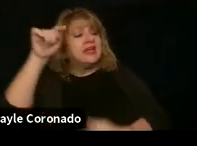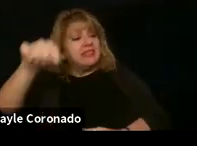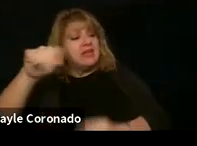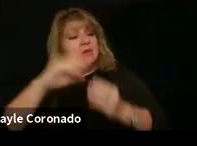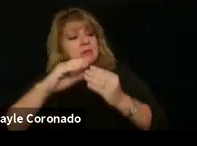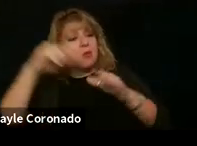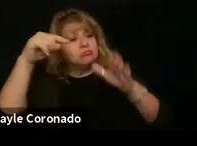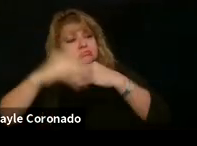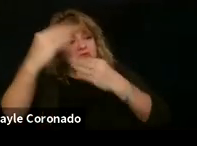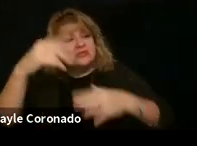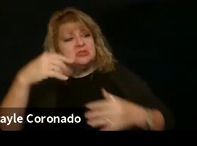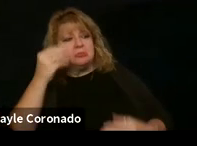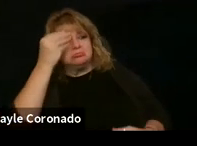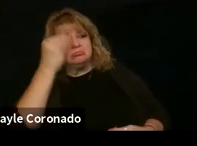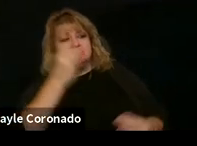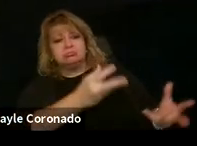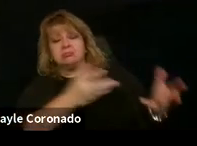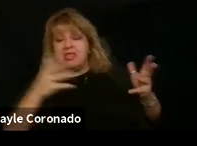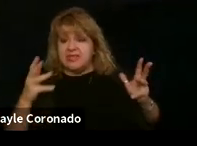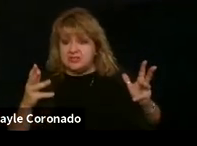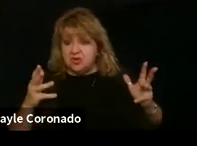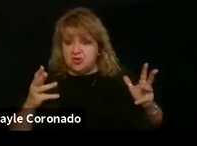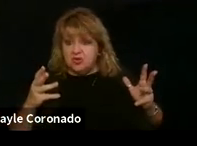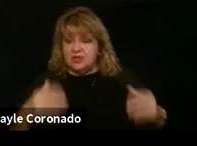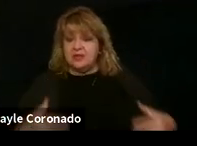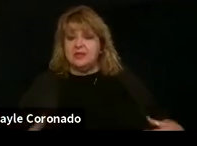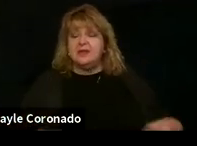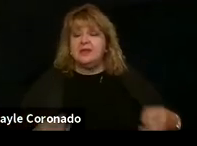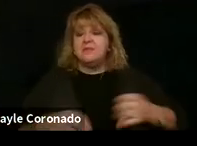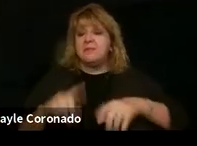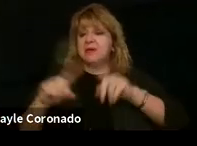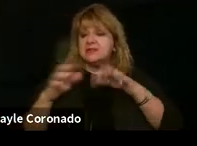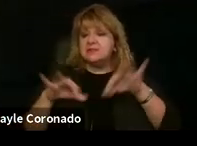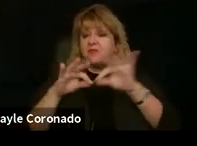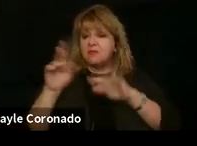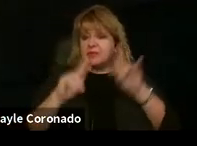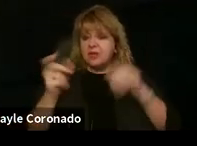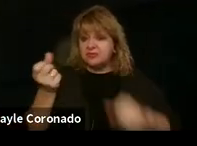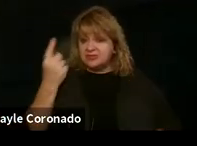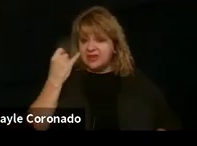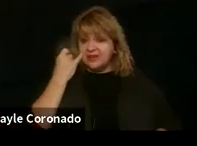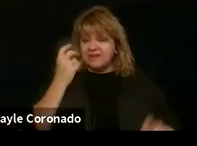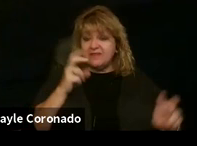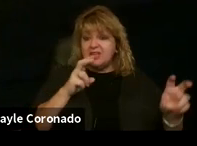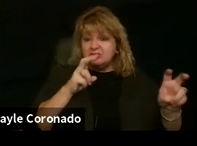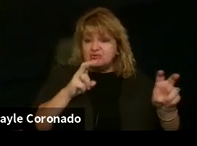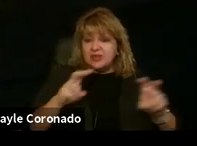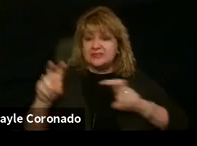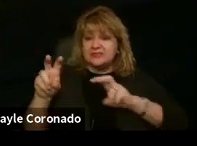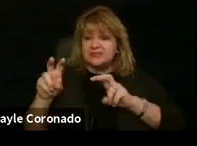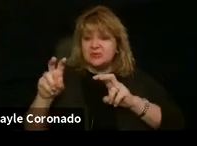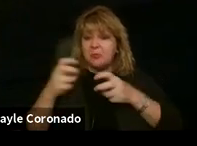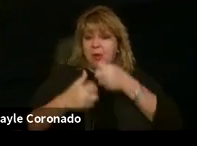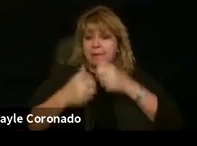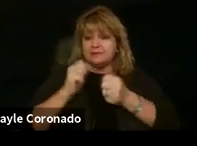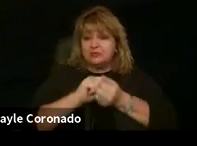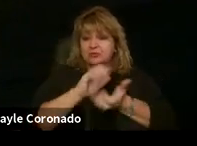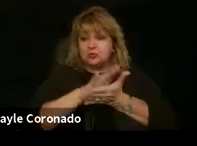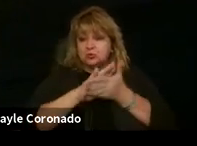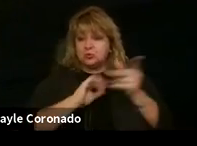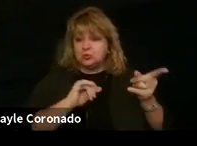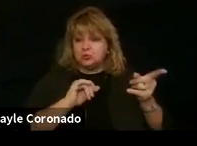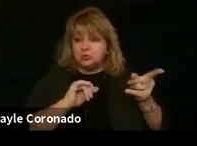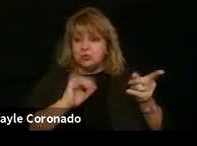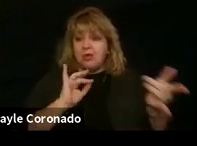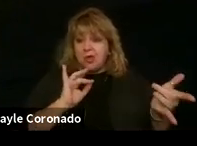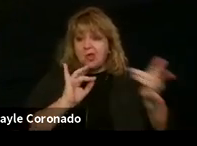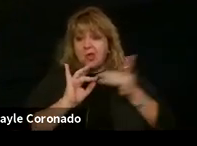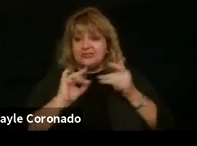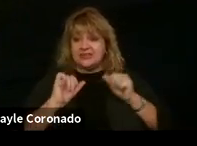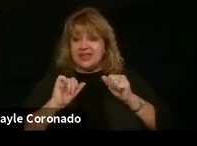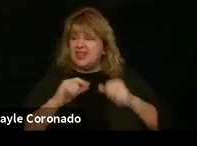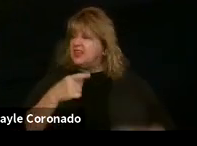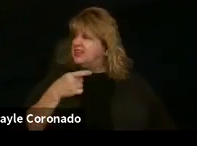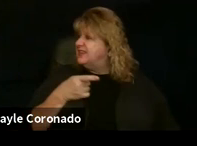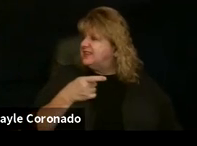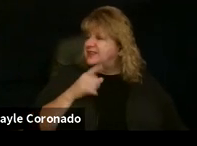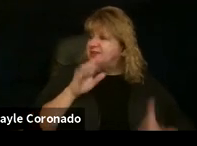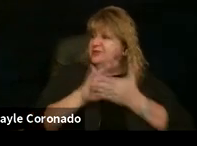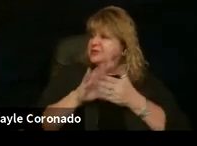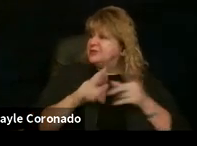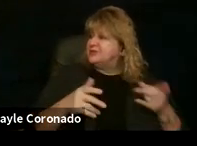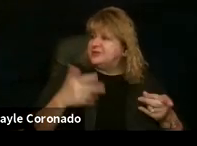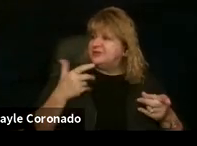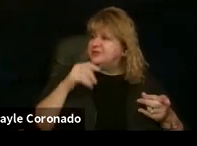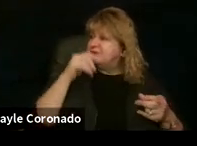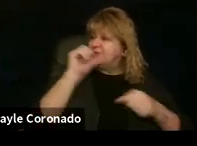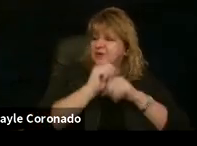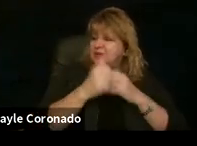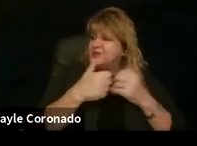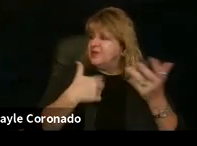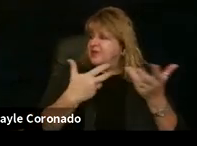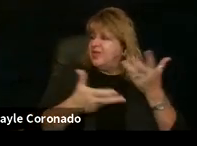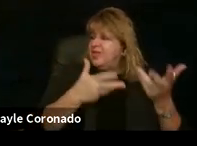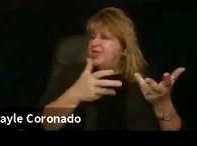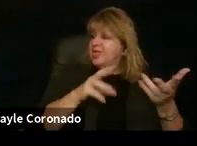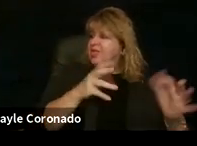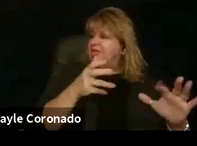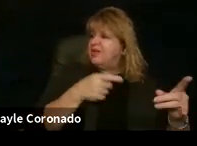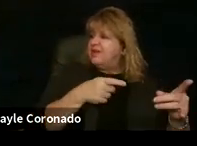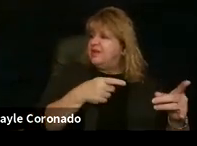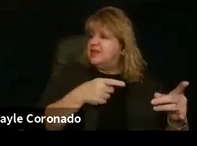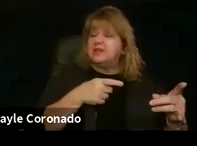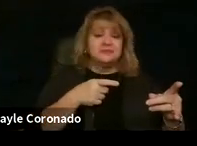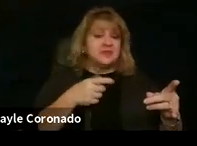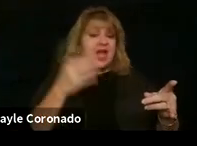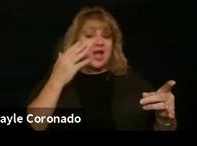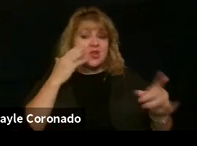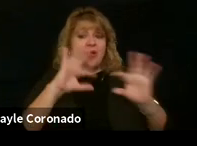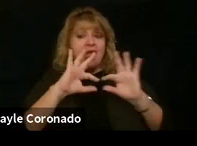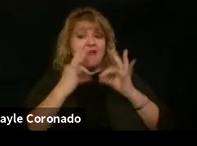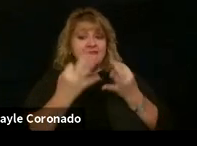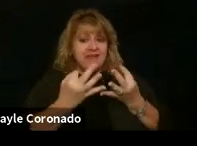But this is where it's very important for people to understand that if they're having transition issues with the schools, they can actually contact our office for for that assistance, and I do realize that, you know, families helping families does do